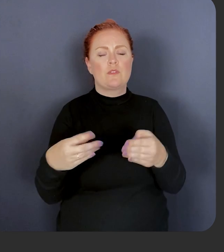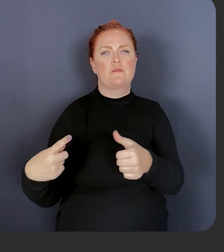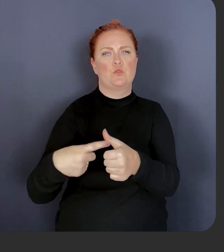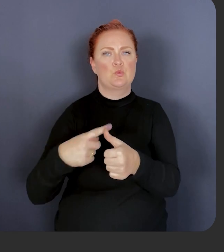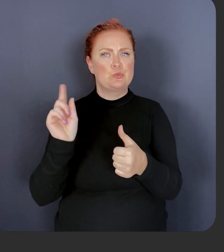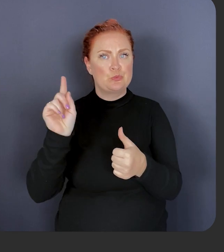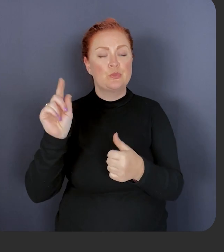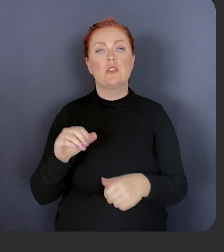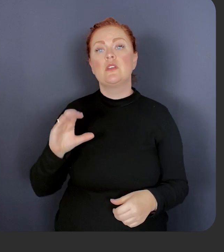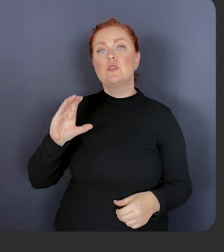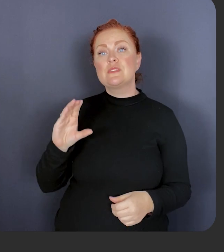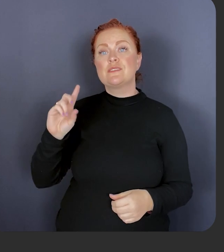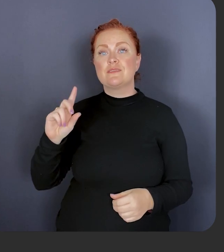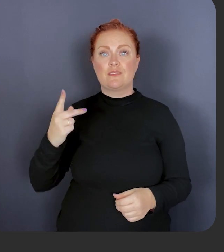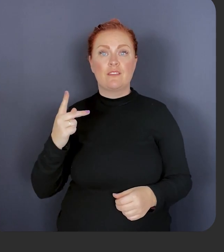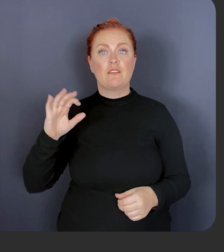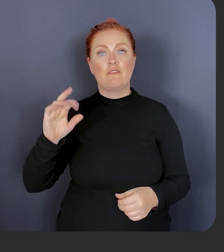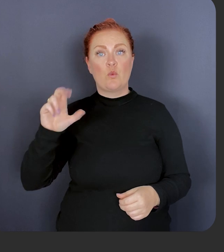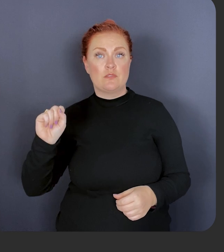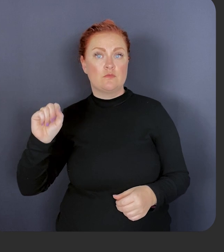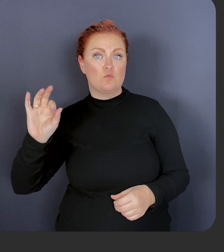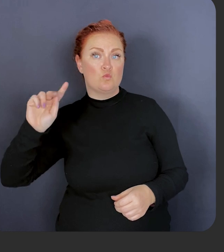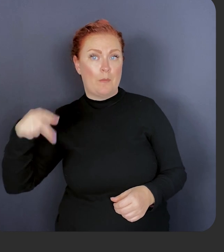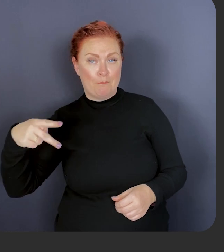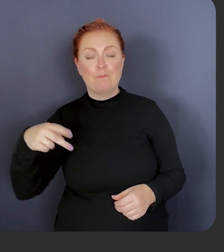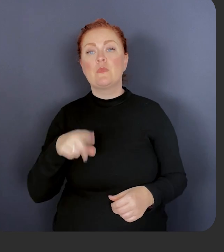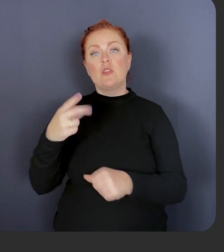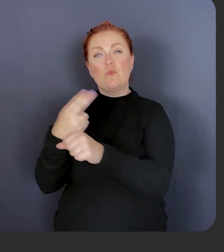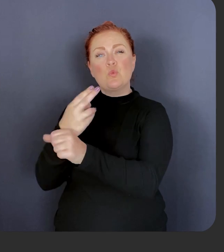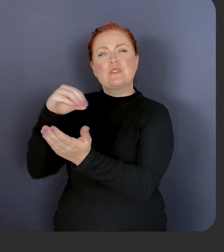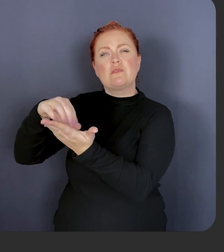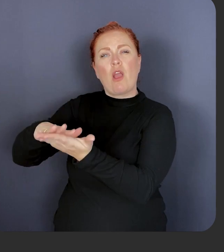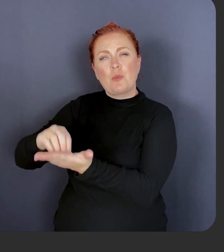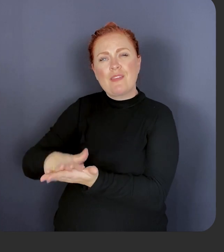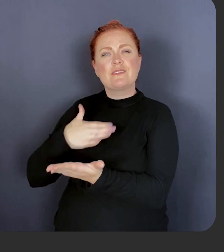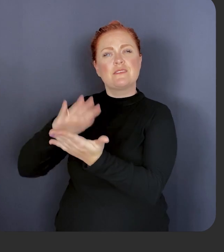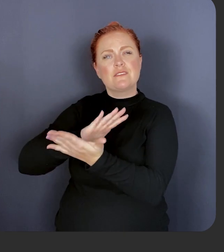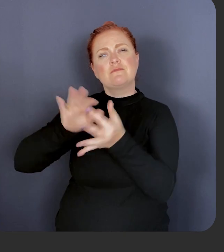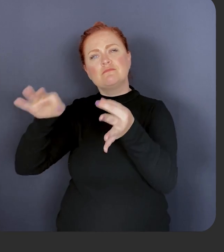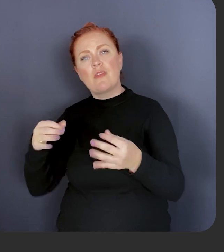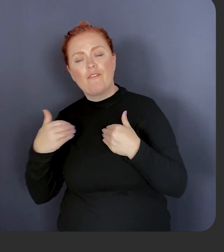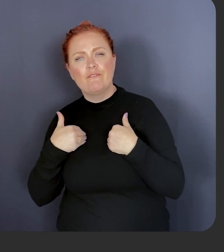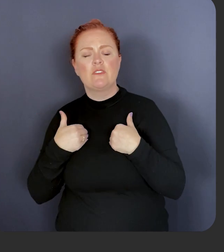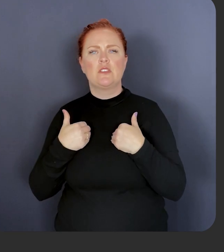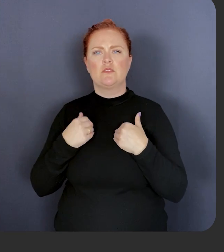So CDK focus-trap, if we opened the documentation,